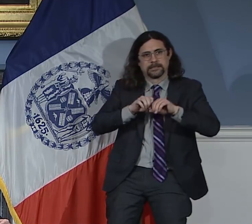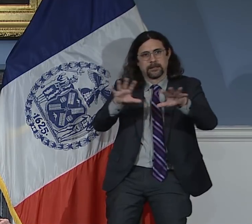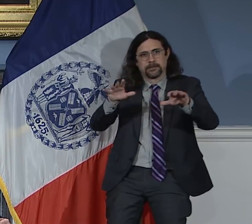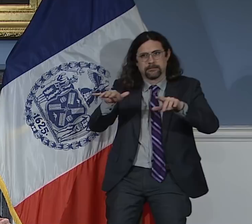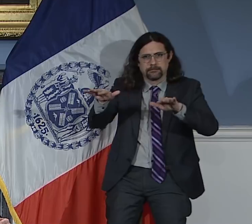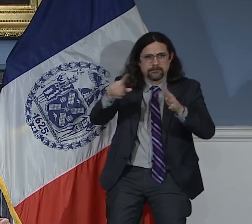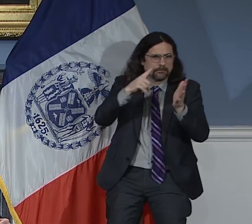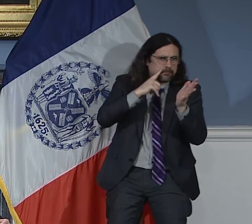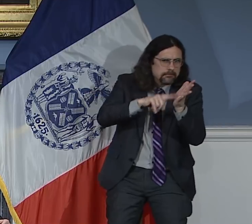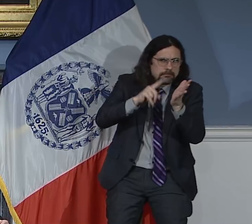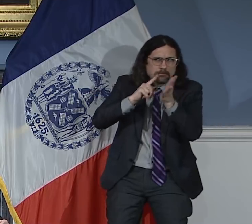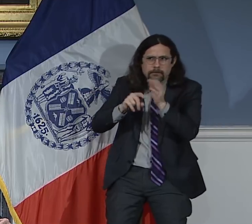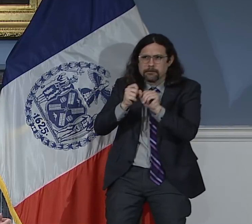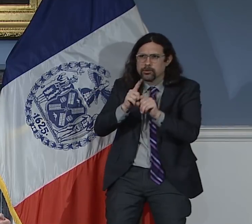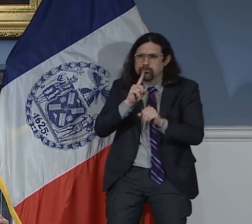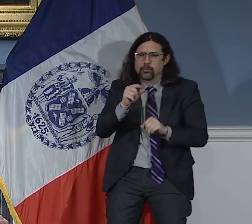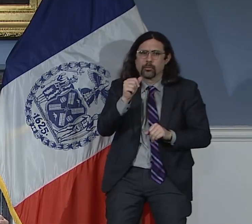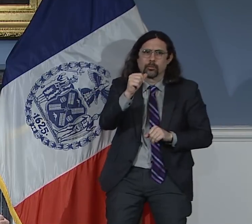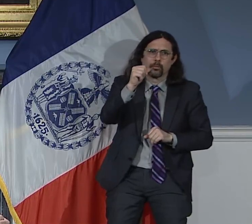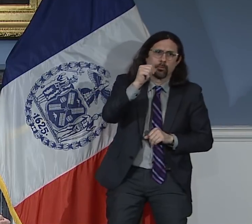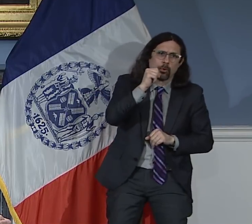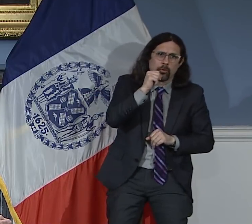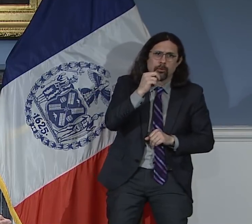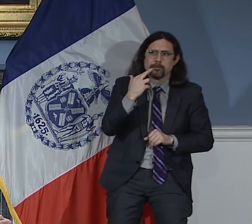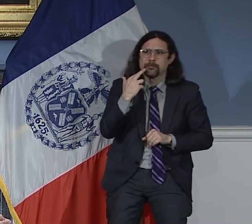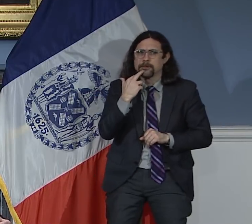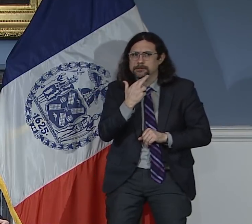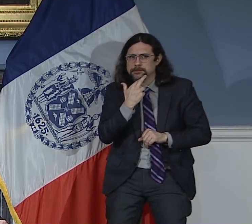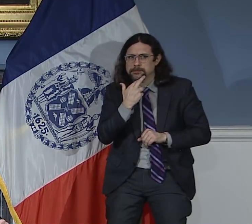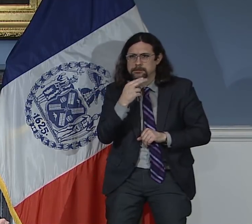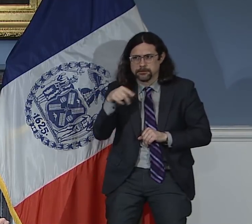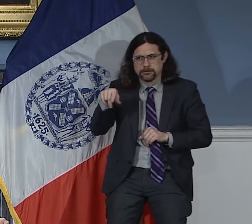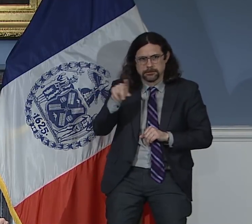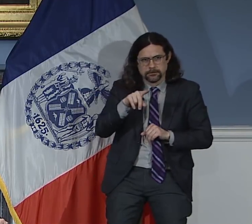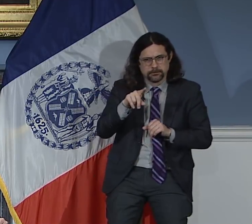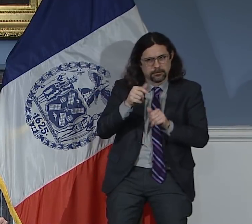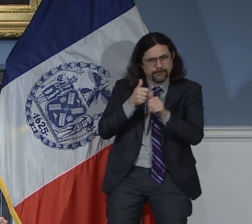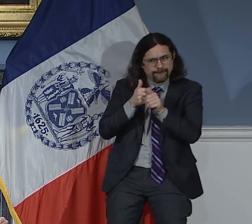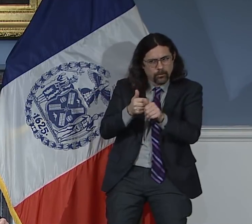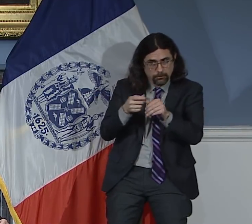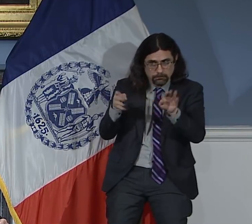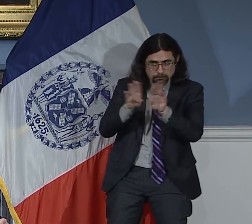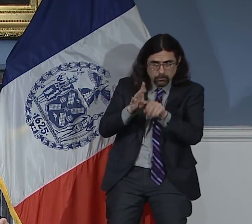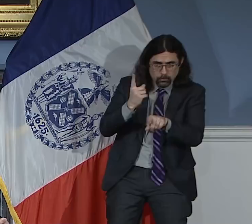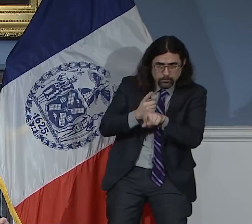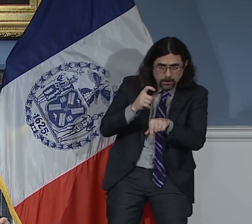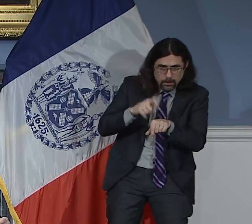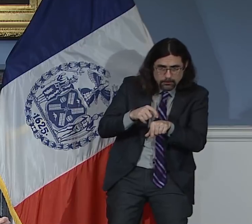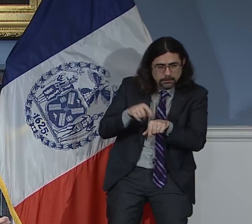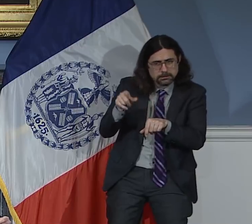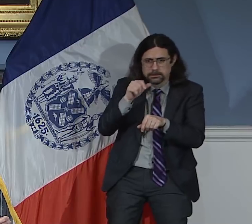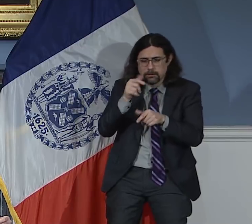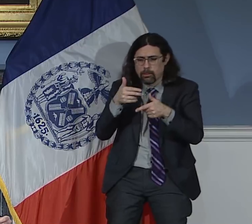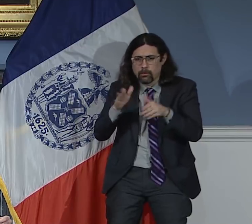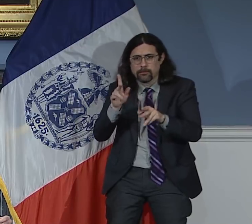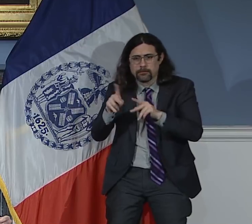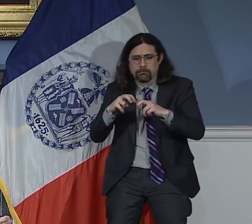TO ENFORCE, TO ENSURTE H AT RESTAURANTS, BARS, THAT SERVE FOOD, WERE